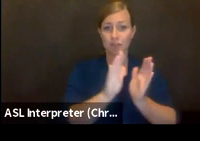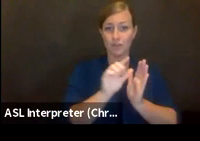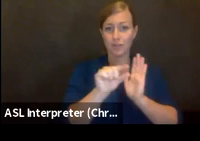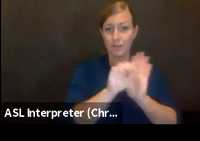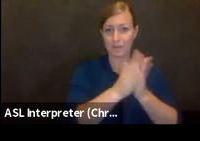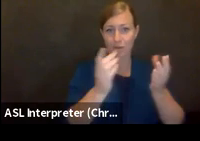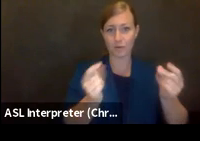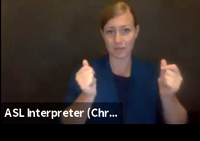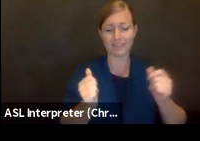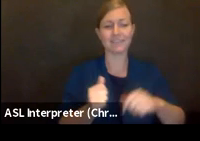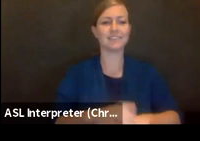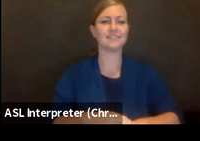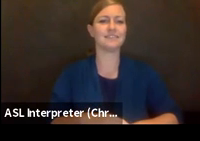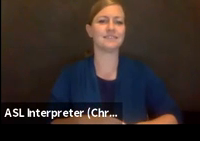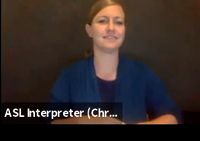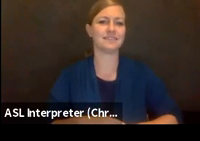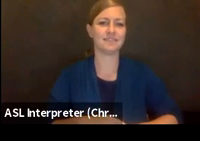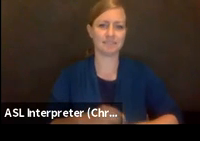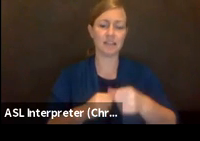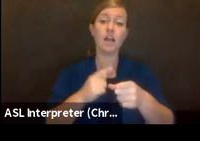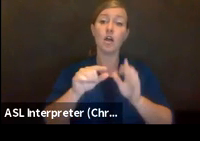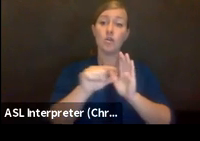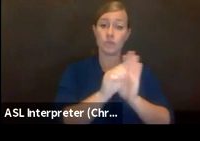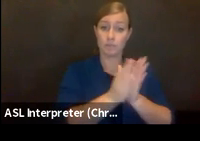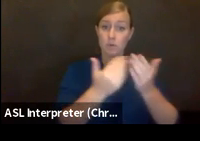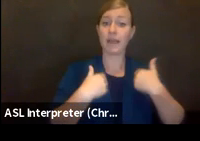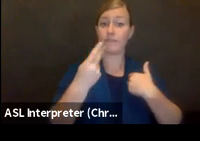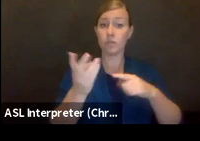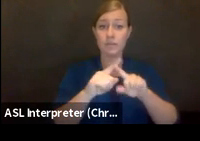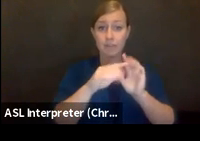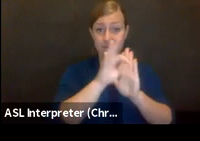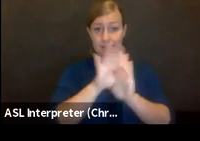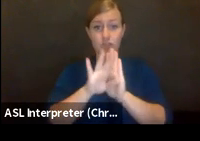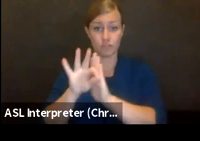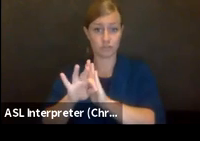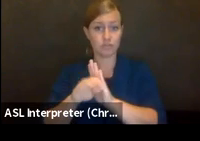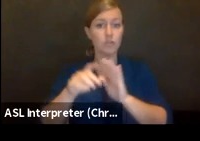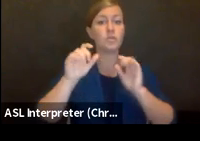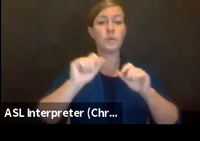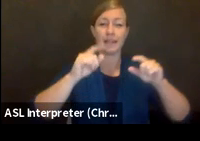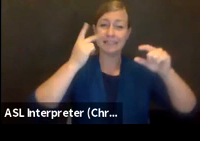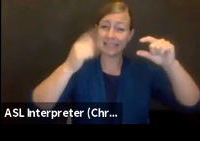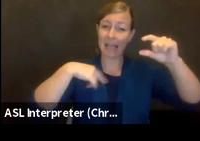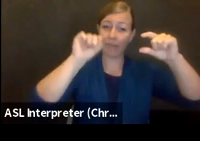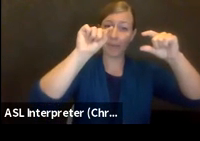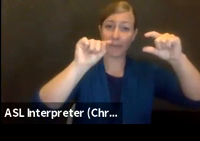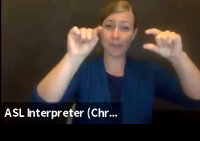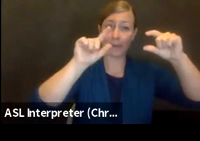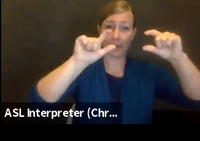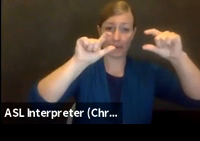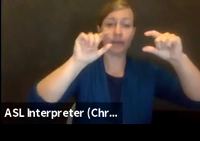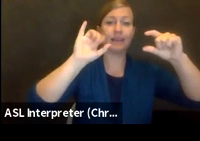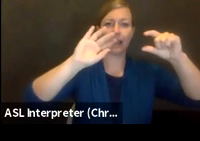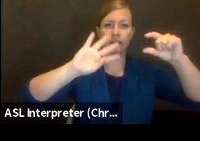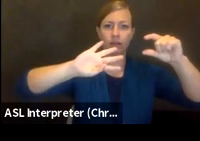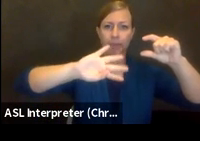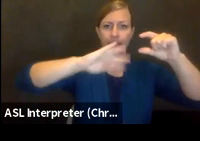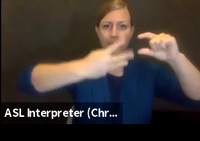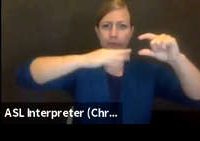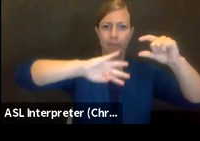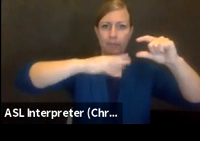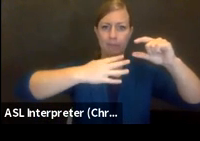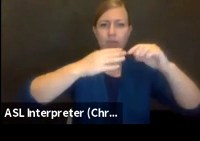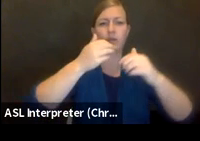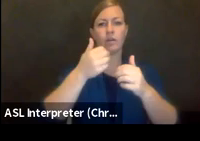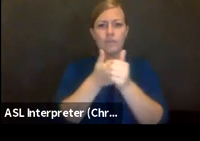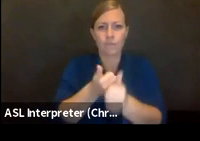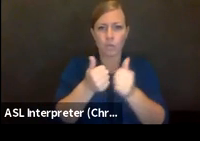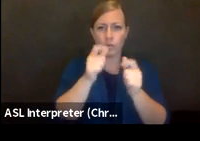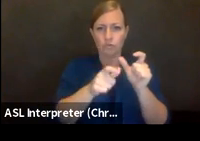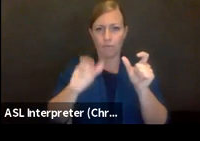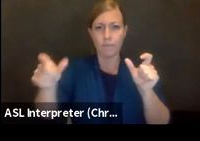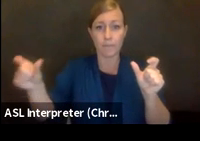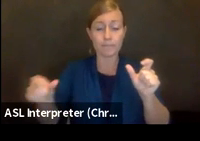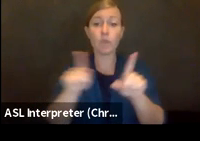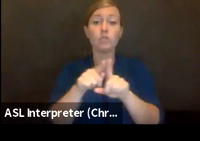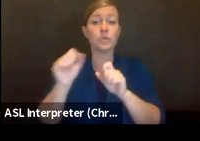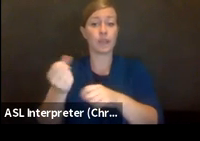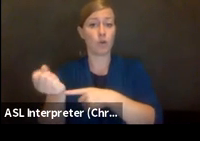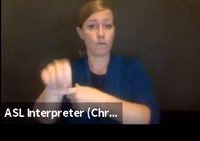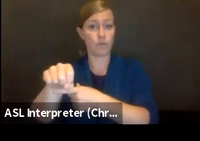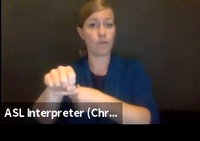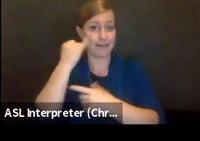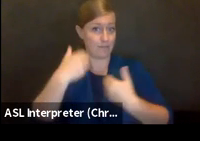ESD 189 - Amy Colburn: The gradebook has a couple different features from here. So you can start using some of the features at the top of the screen here. You can also override if you have that option selected. So I've said